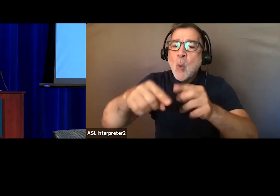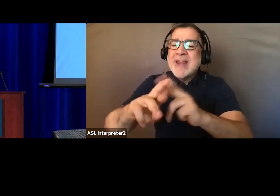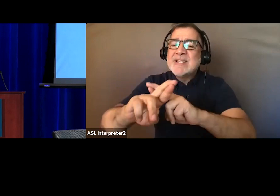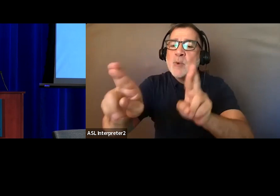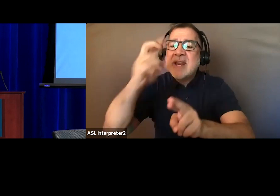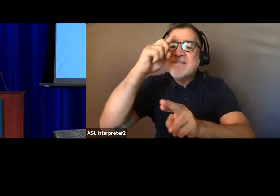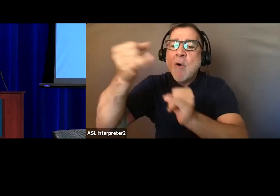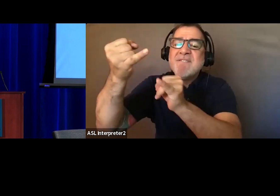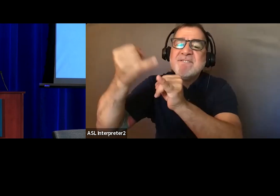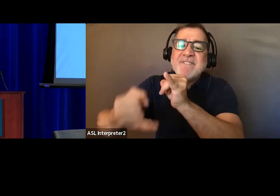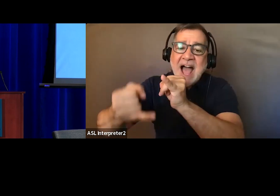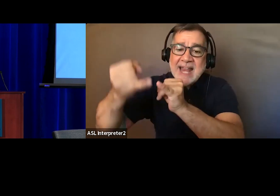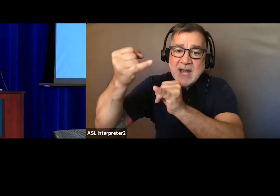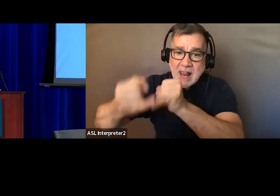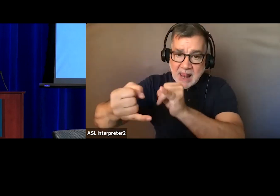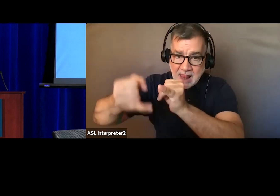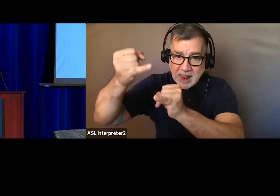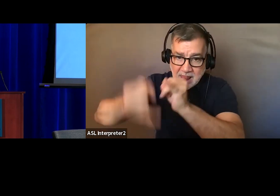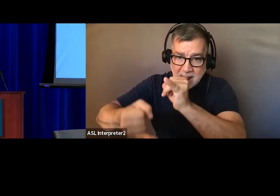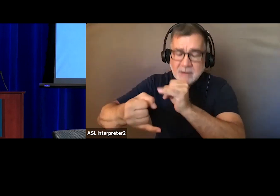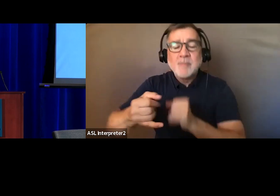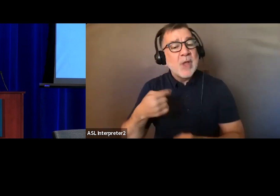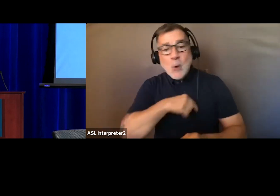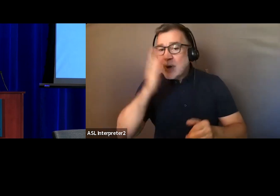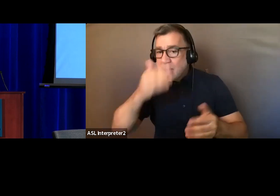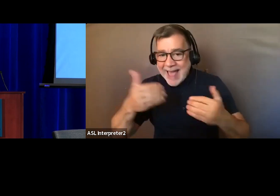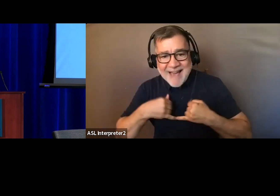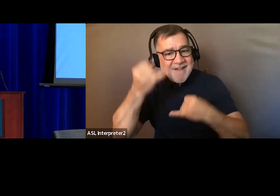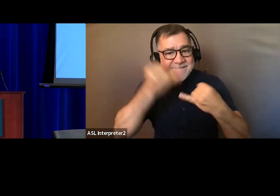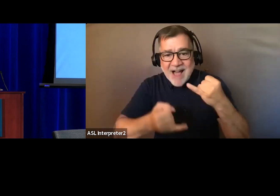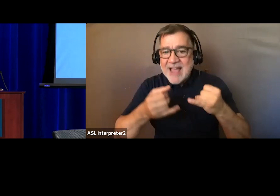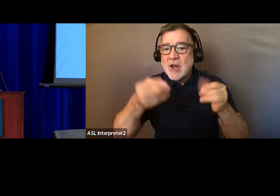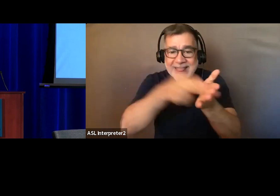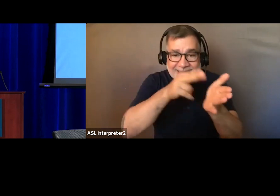So we have a final lease amount, we have a final construction amount on a federal project,